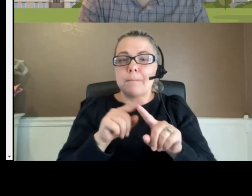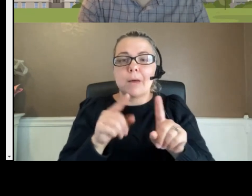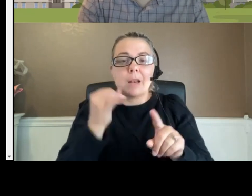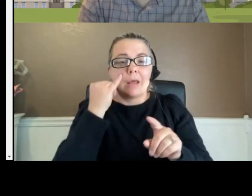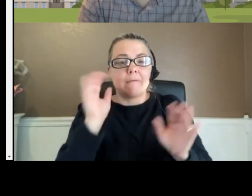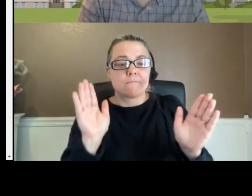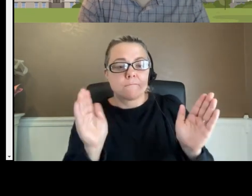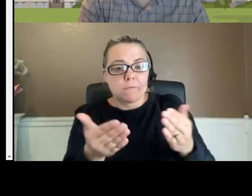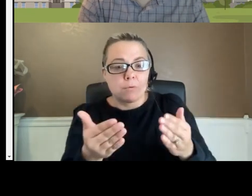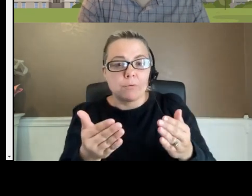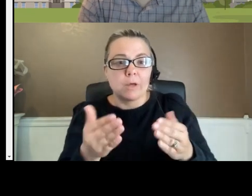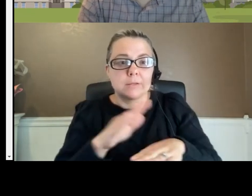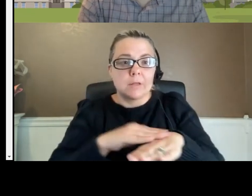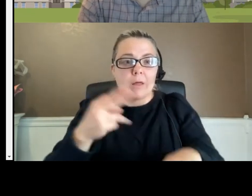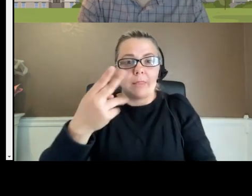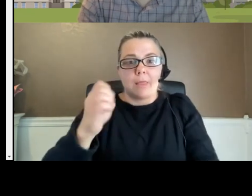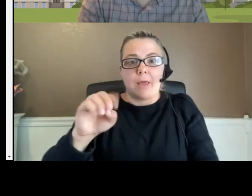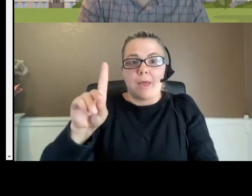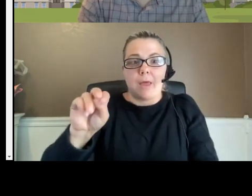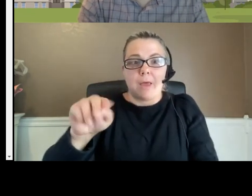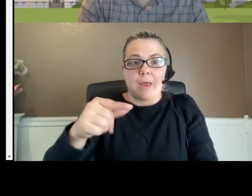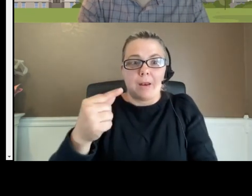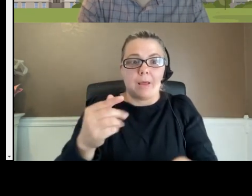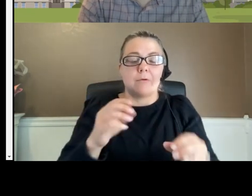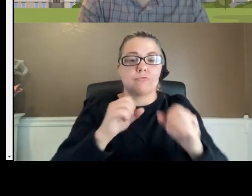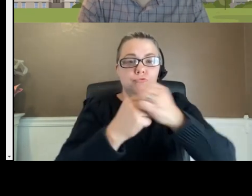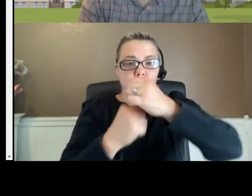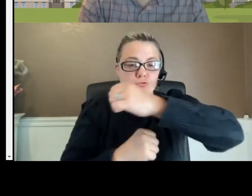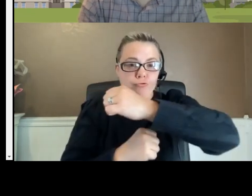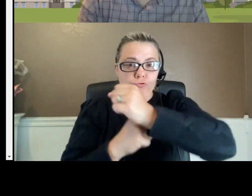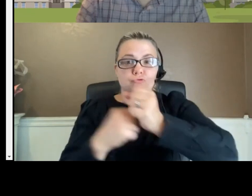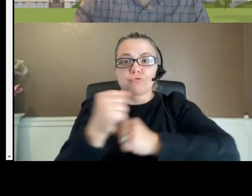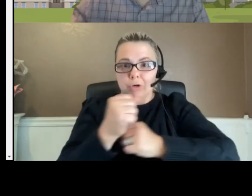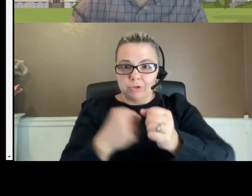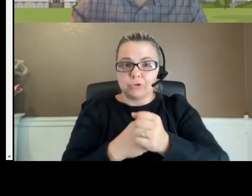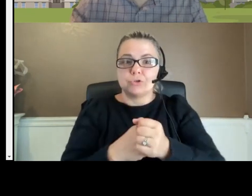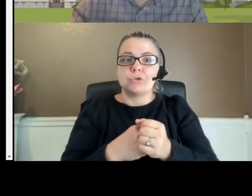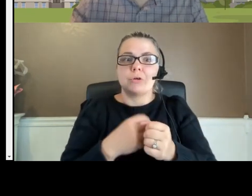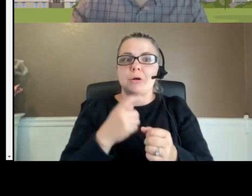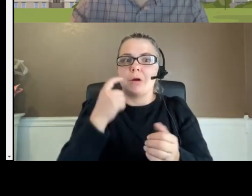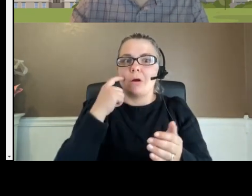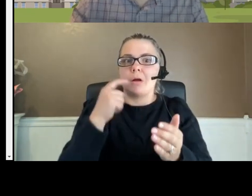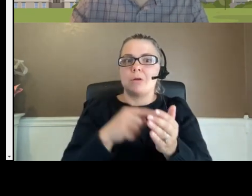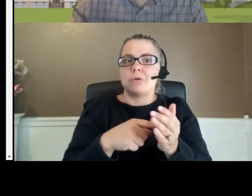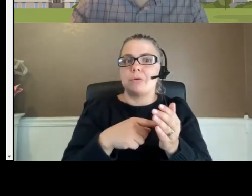click this H1 icon in the sidebar or I can find the H1 icon in the main area of the page and